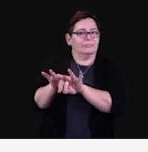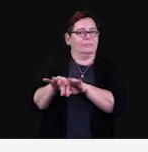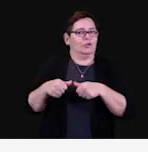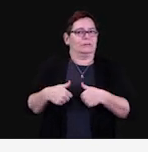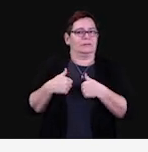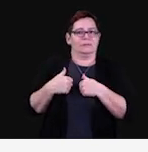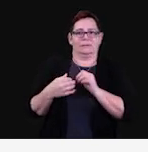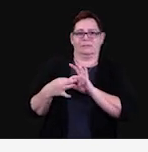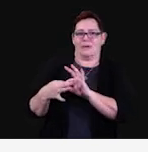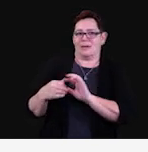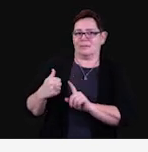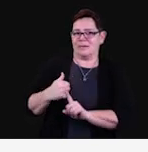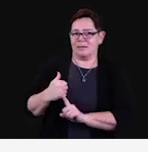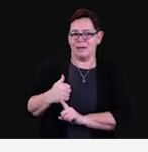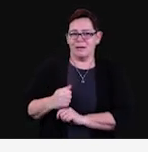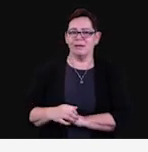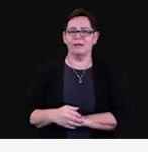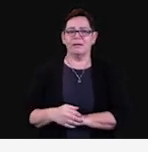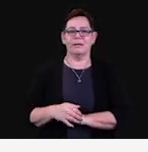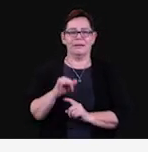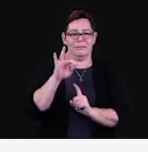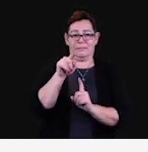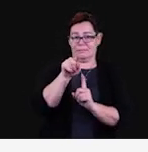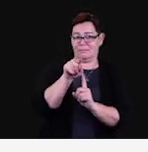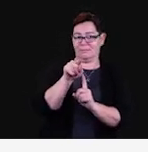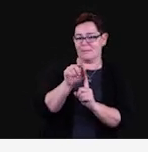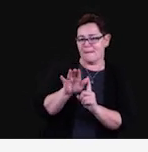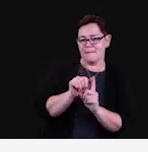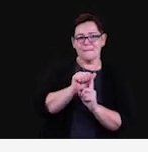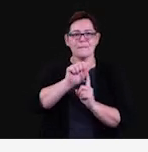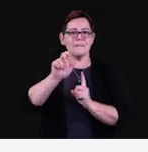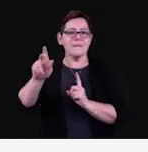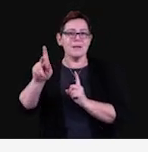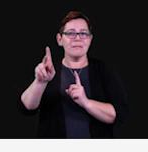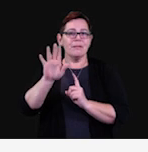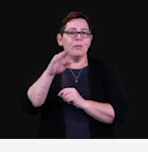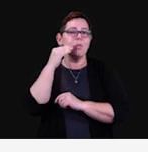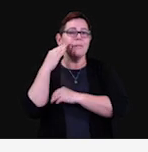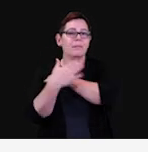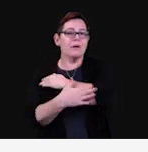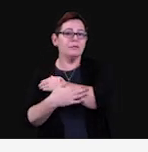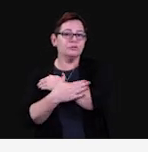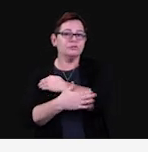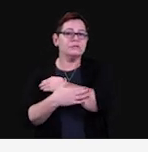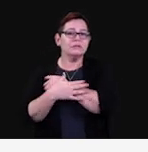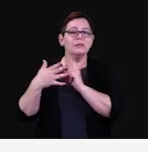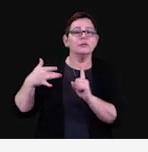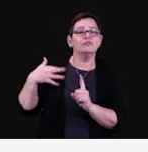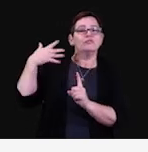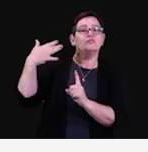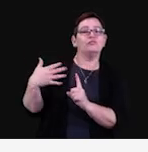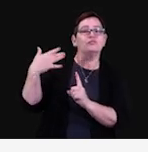return to your home country on a periodic basis or for a significant amount of time in the calendar year;